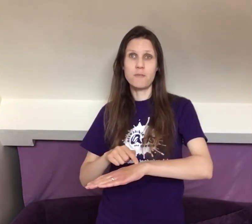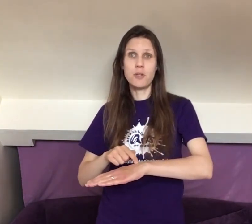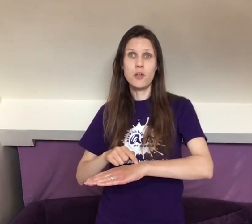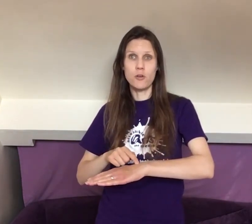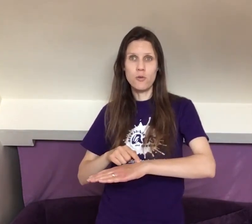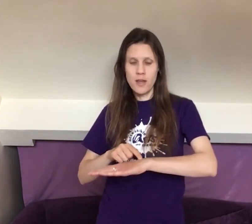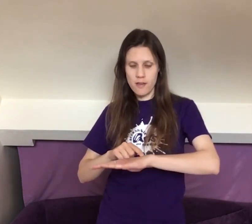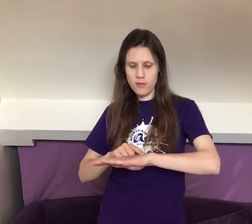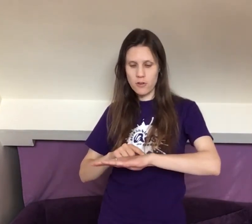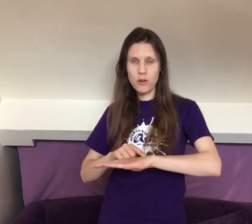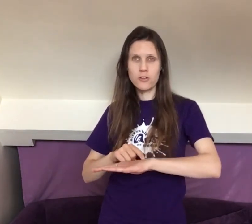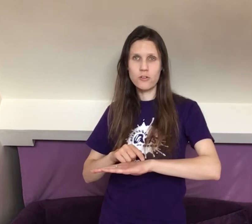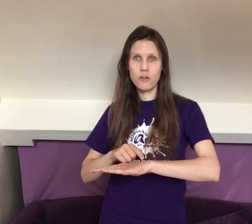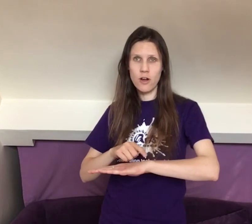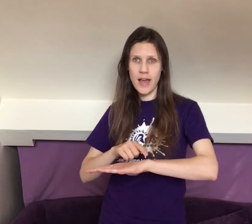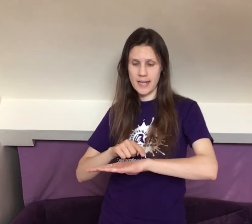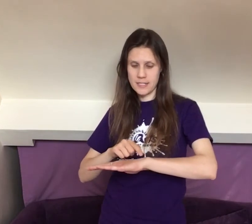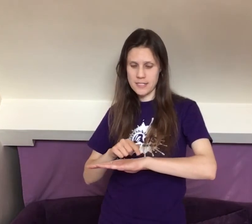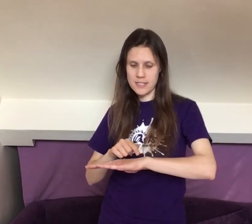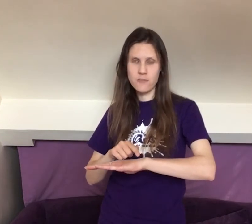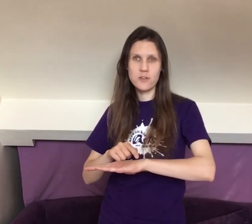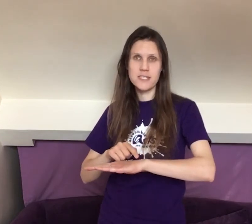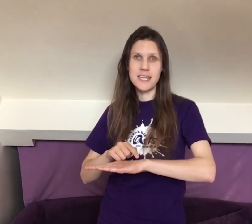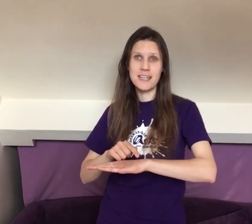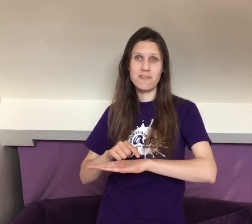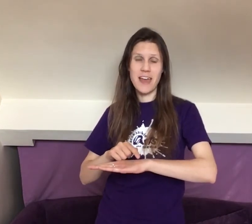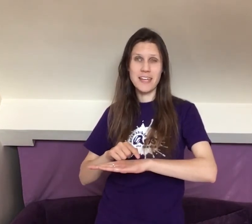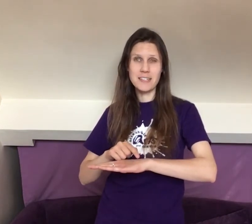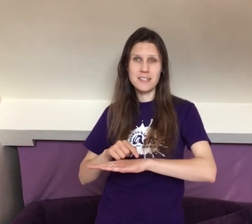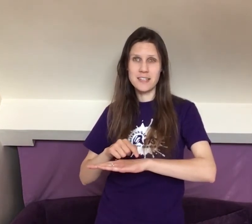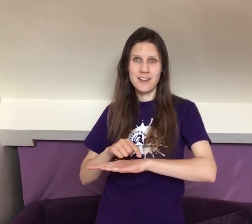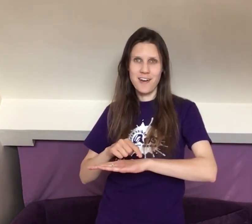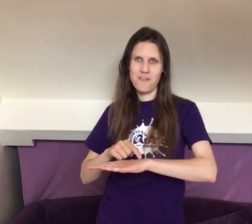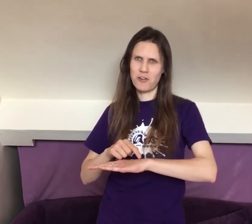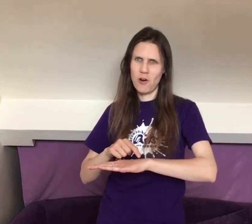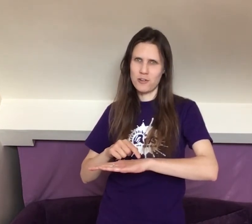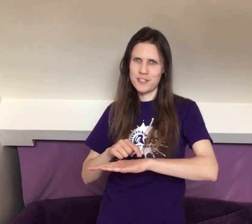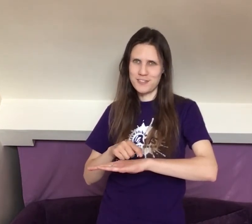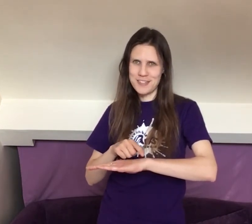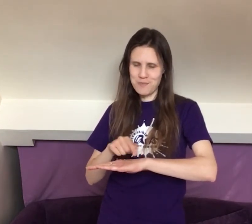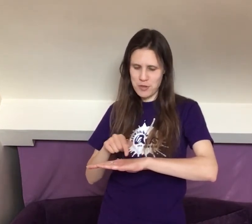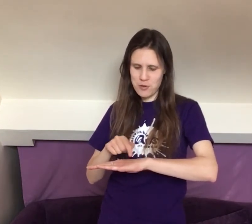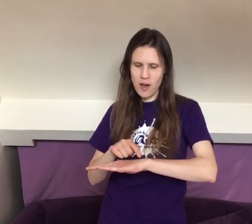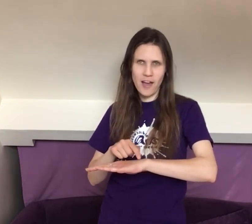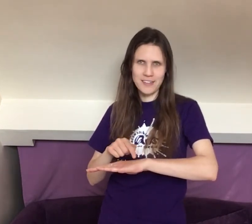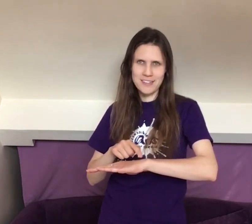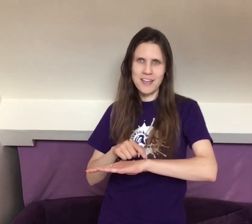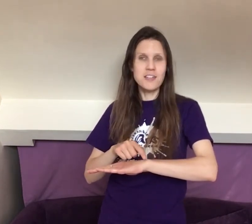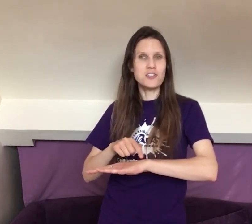OK and for blue, if you look on your hand and see if you can see any veins, I’ve got lots – so you can see the blue lines,